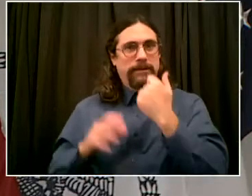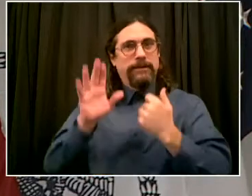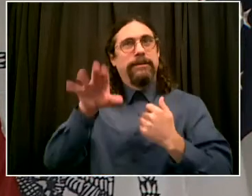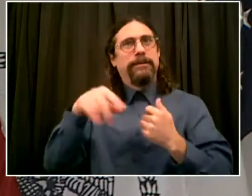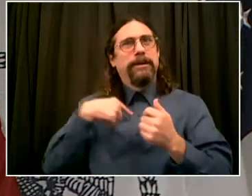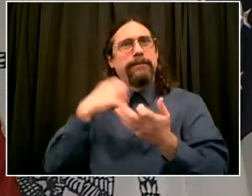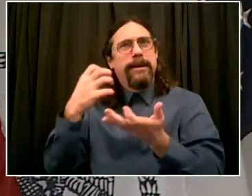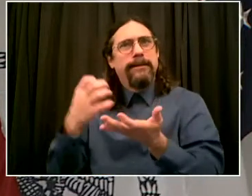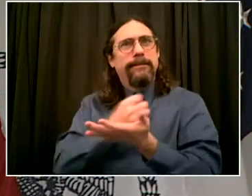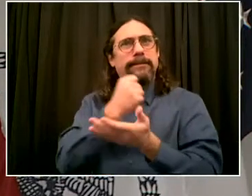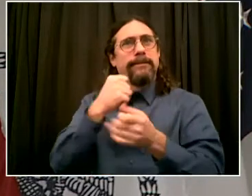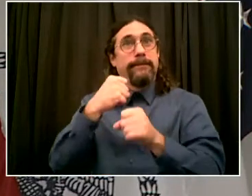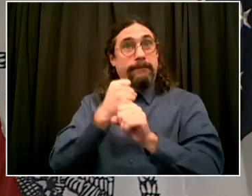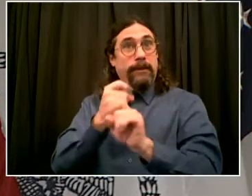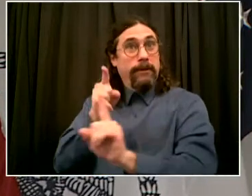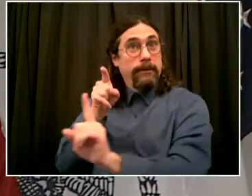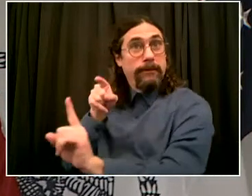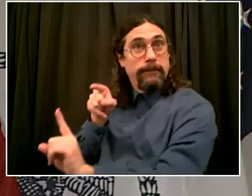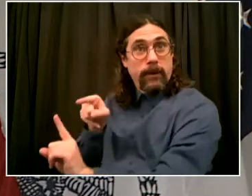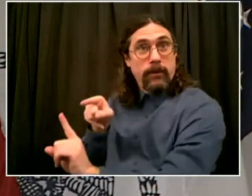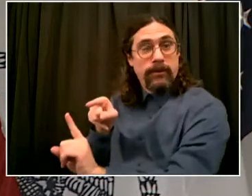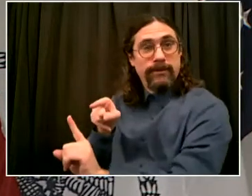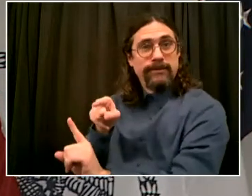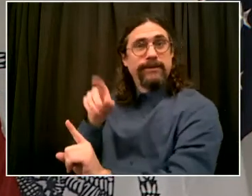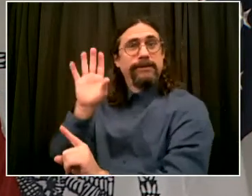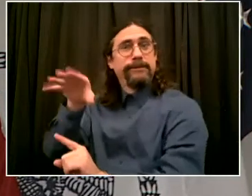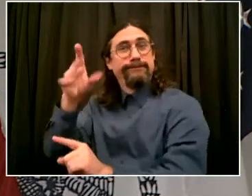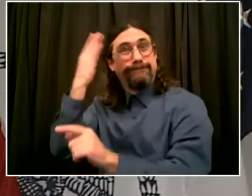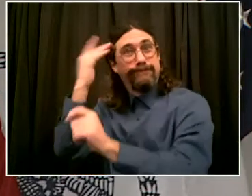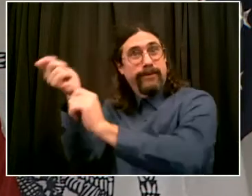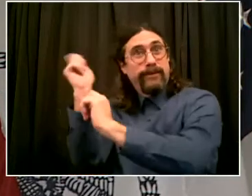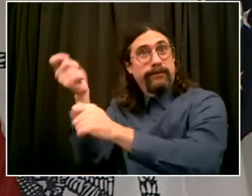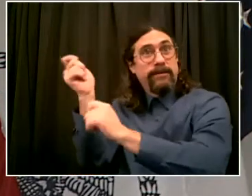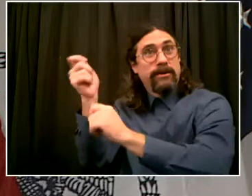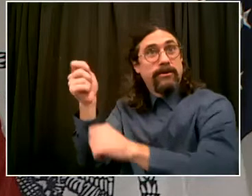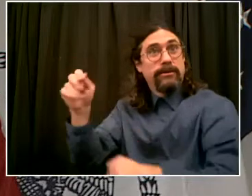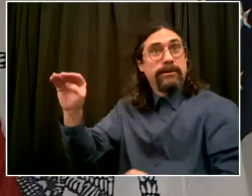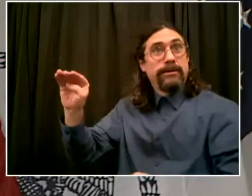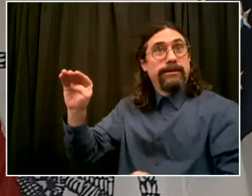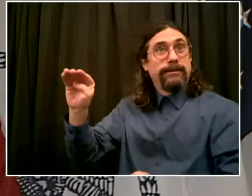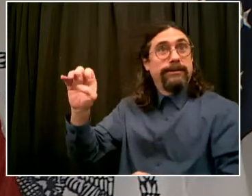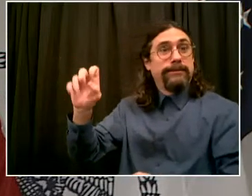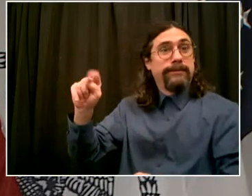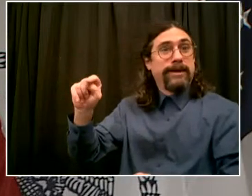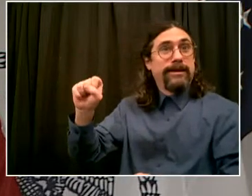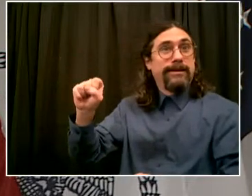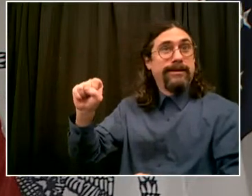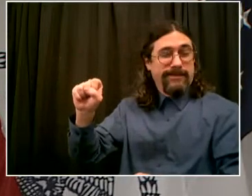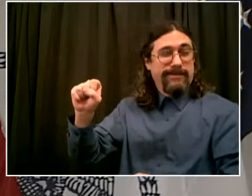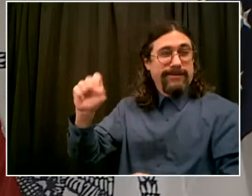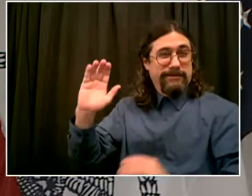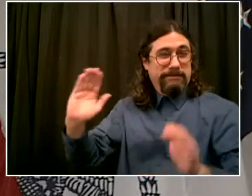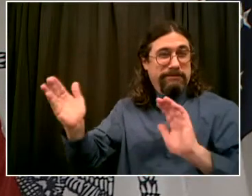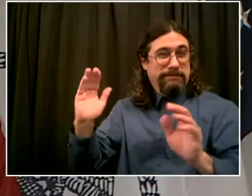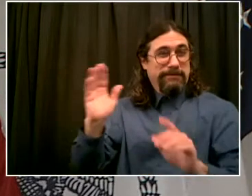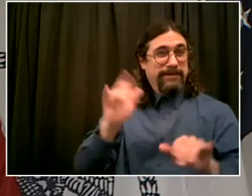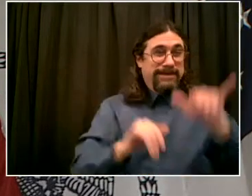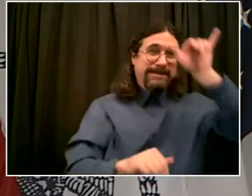Y Y OUARE OBSERVING.